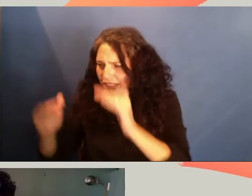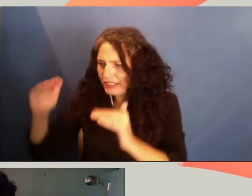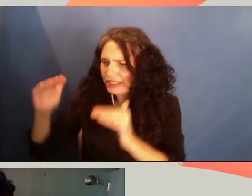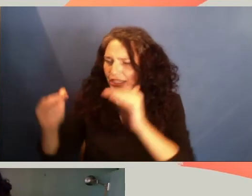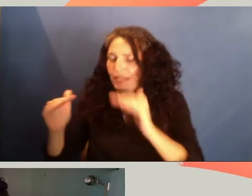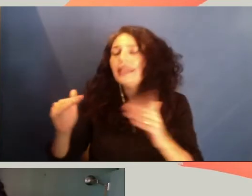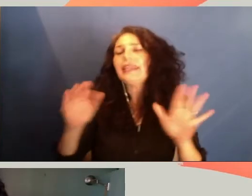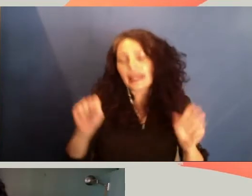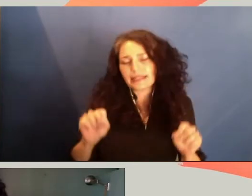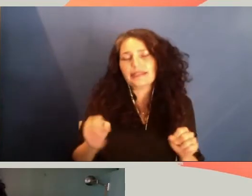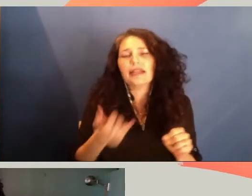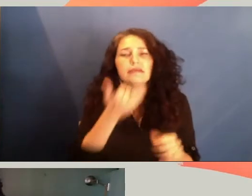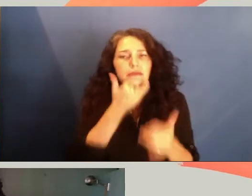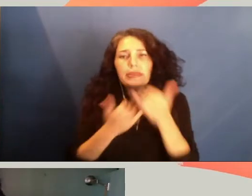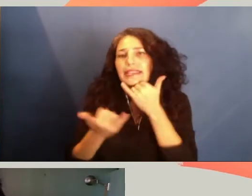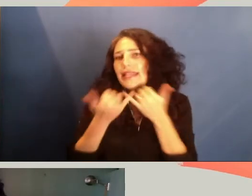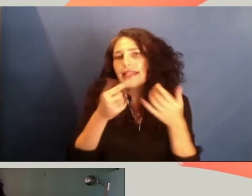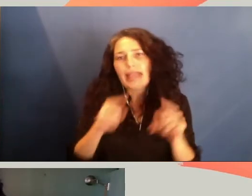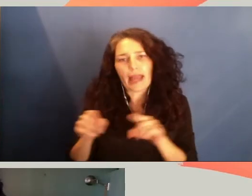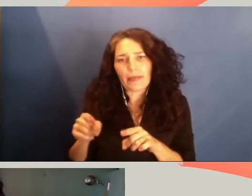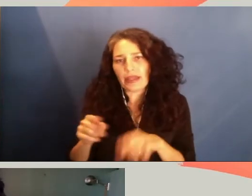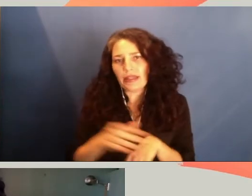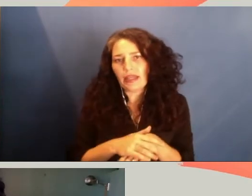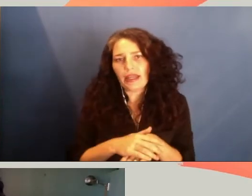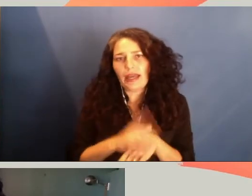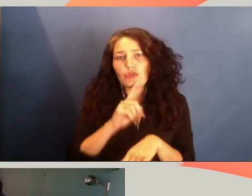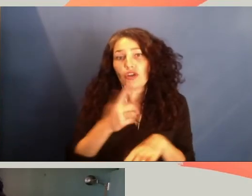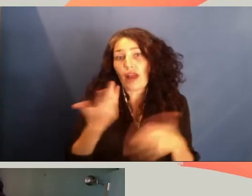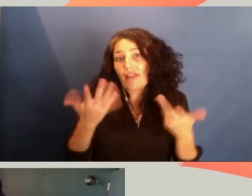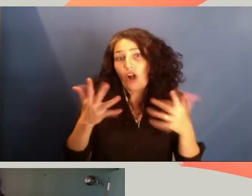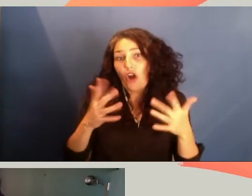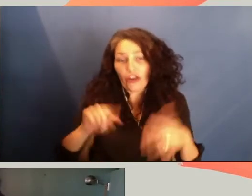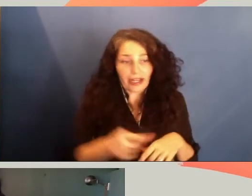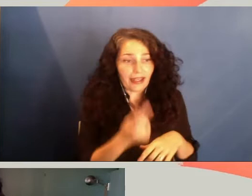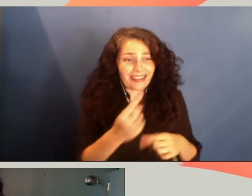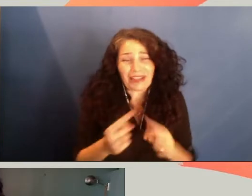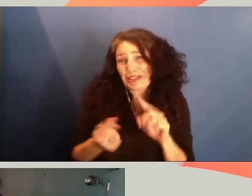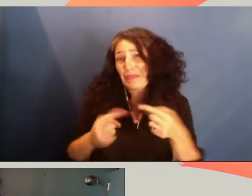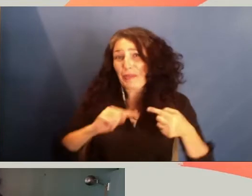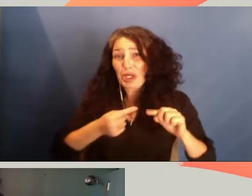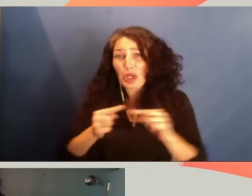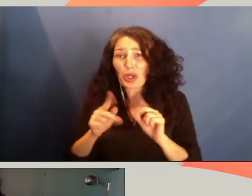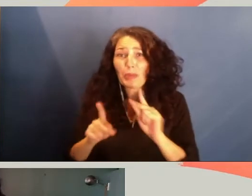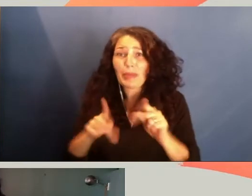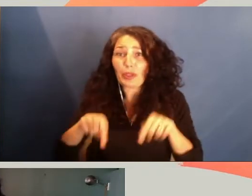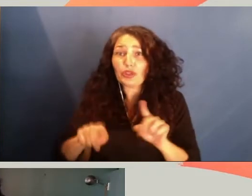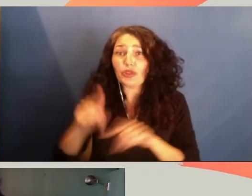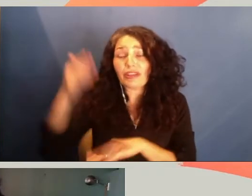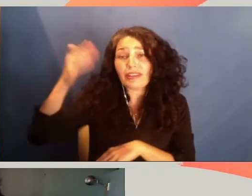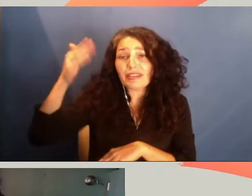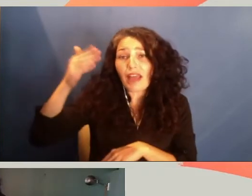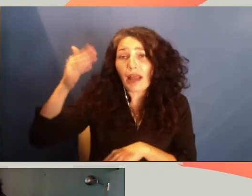and I'm sure I've already done that in this talk already, but we get to choose how we deal with those mistakes.